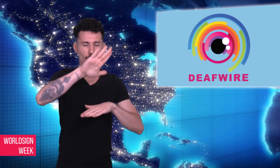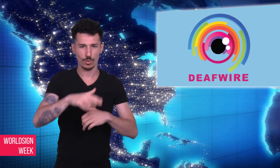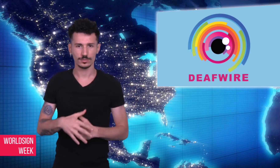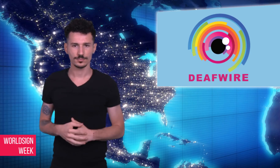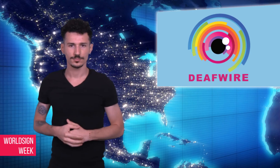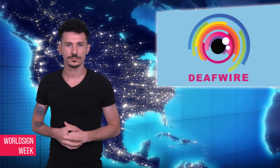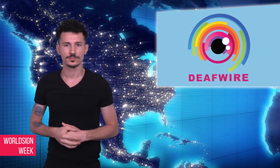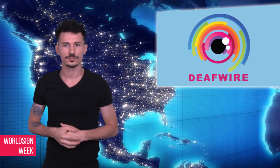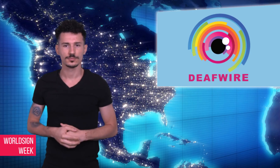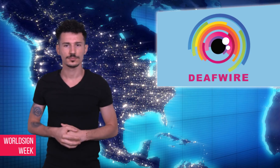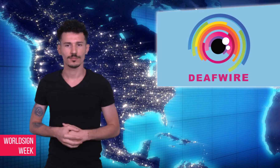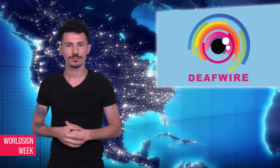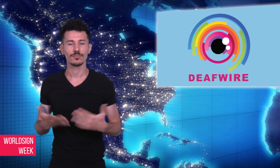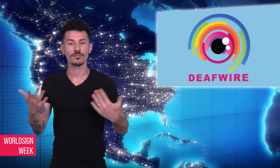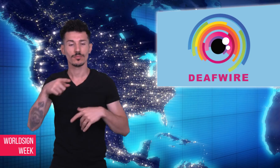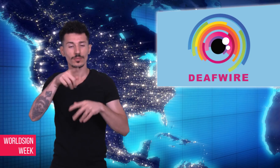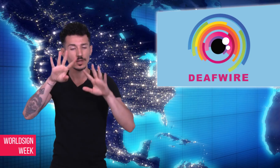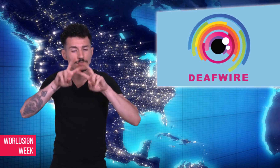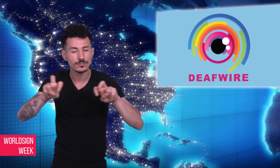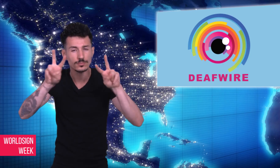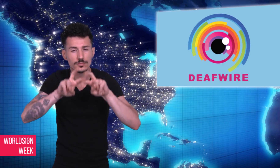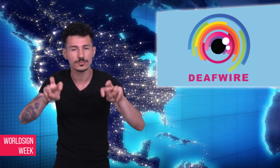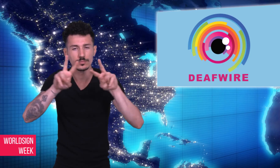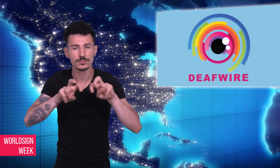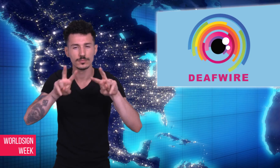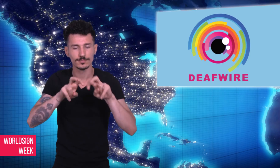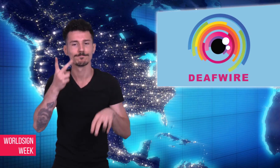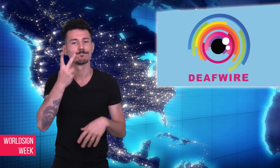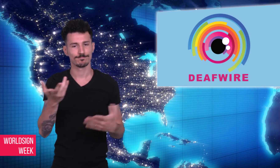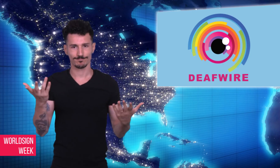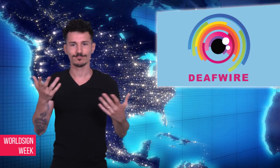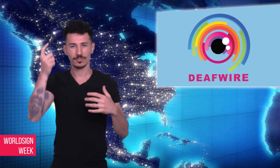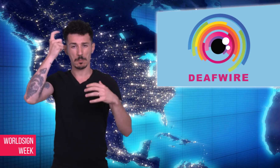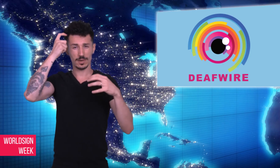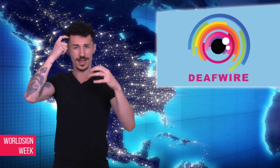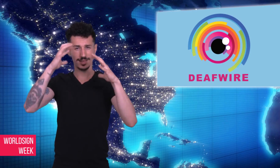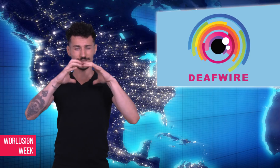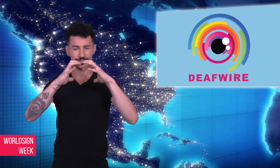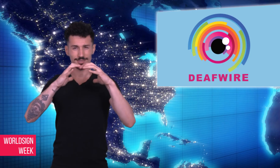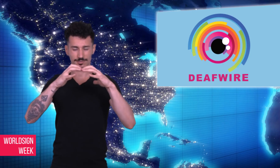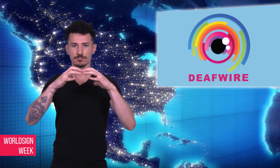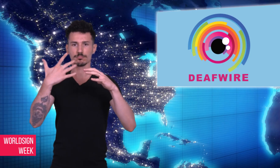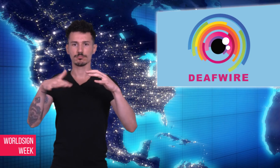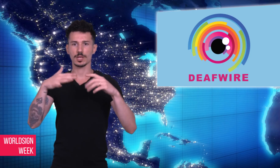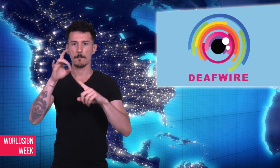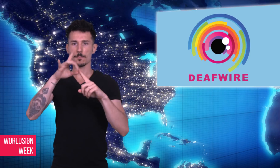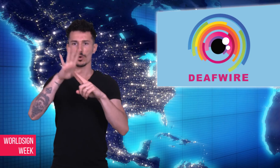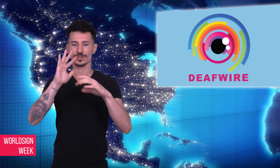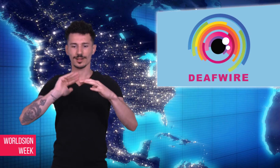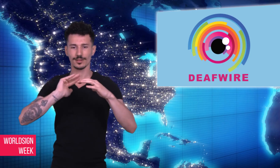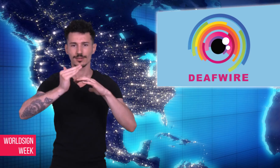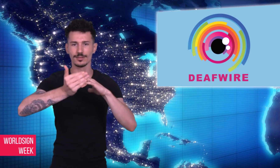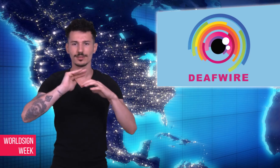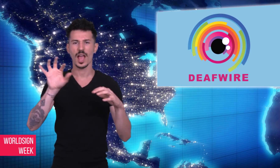function to make up for the absence of hearing. This study goes further to